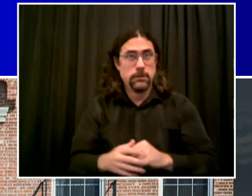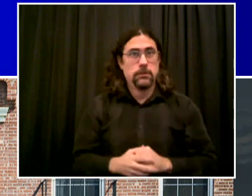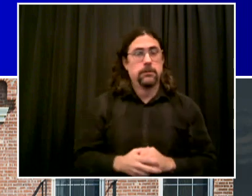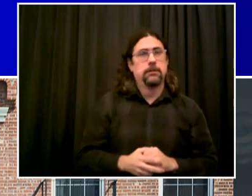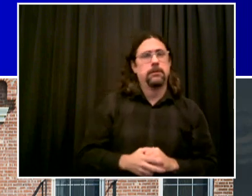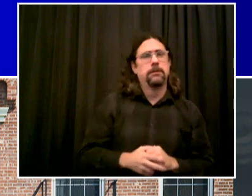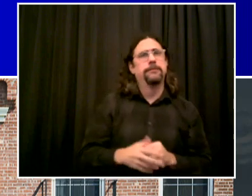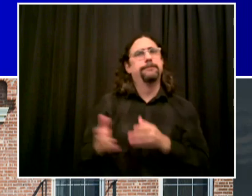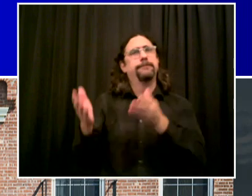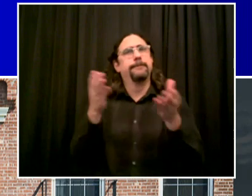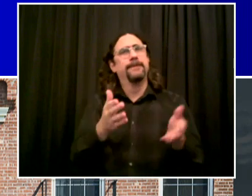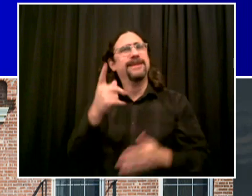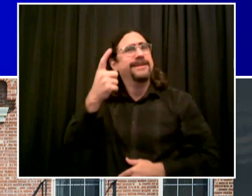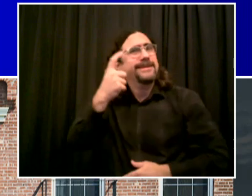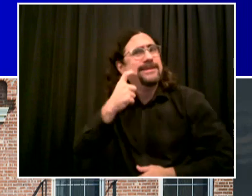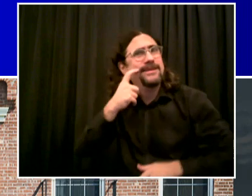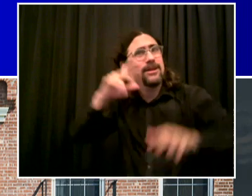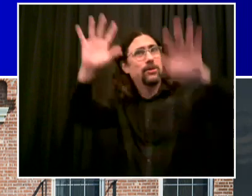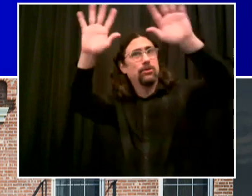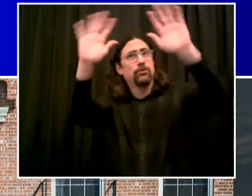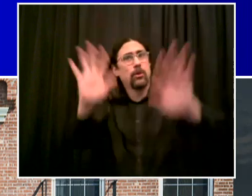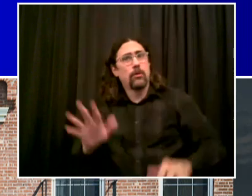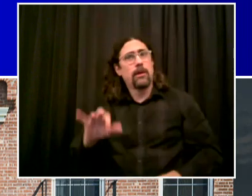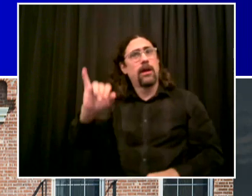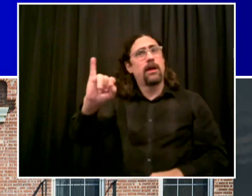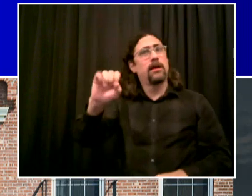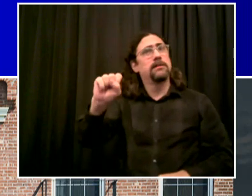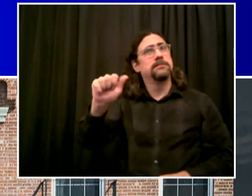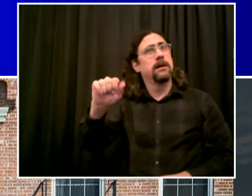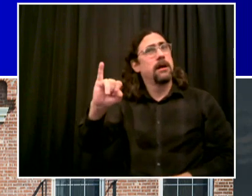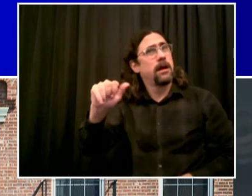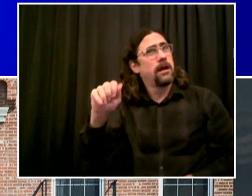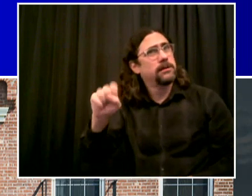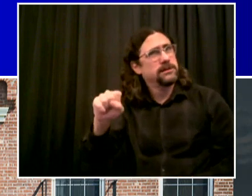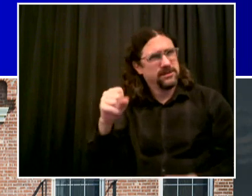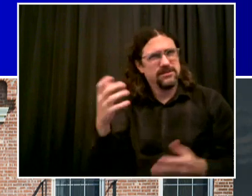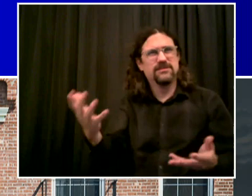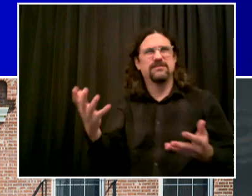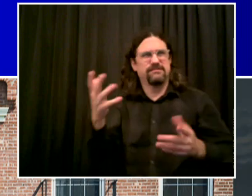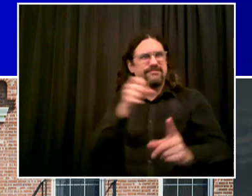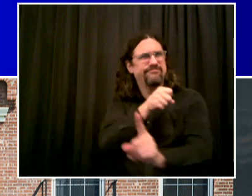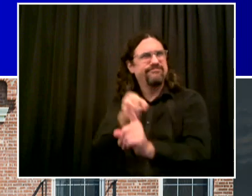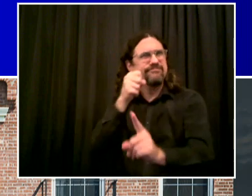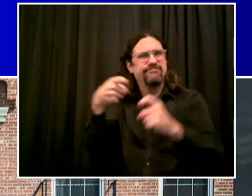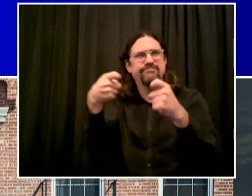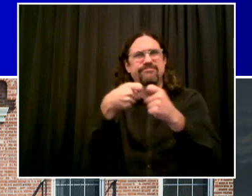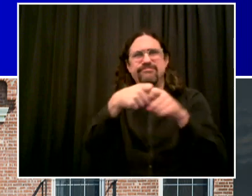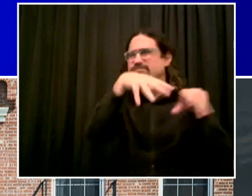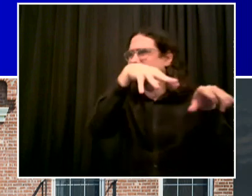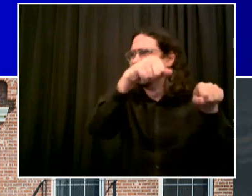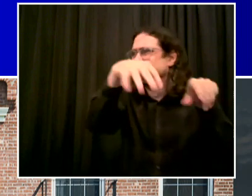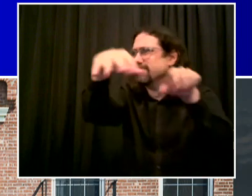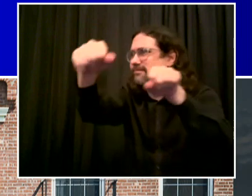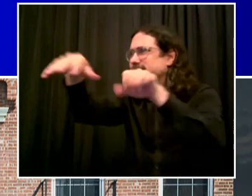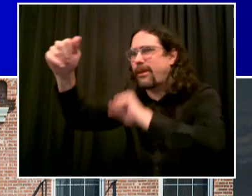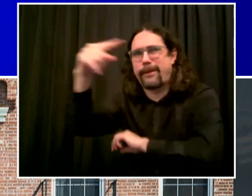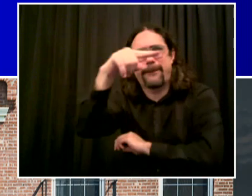DA WYSITH THE STORM THAT HIT THIS CITY, ISAIAS.